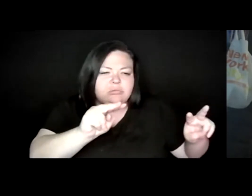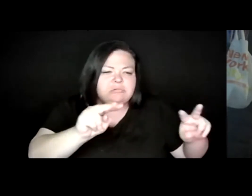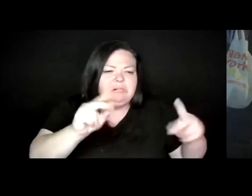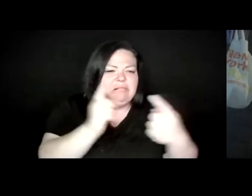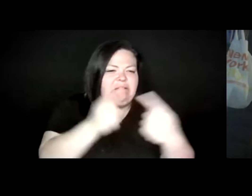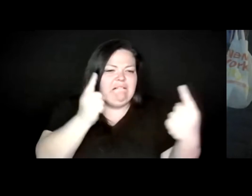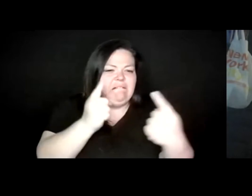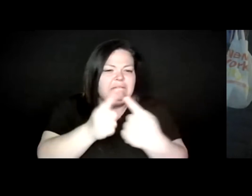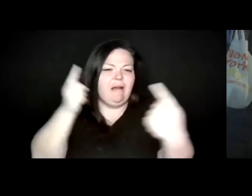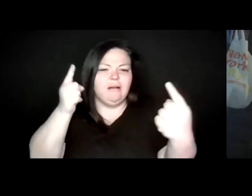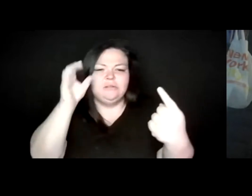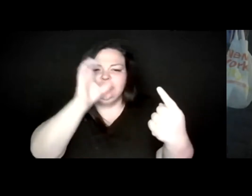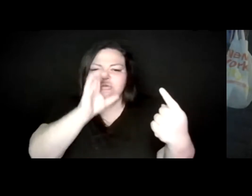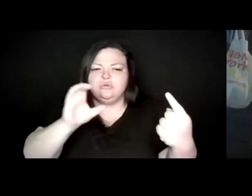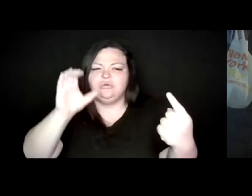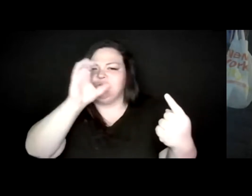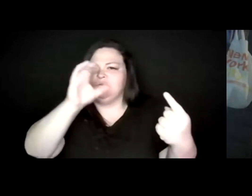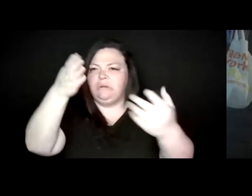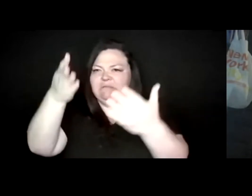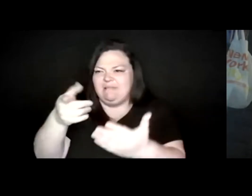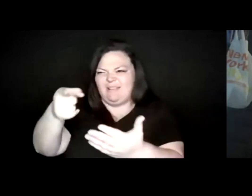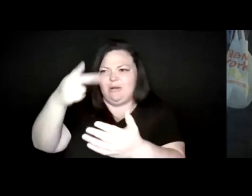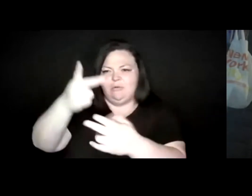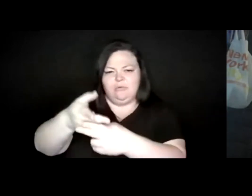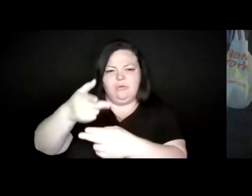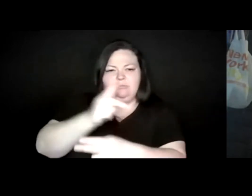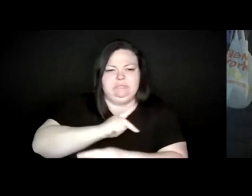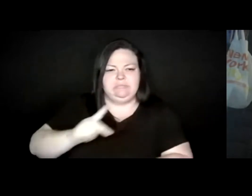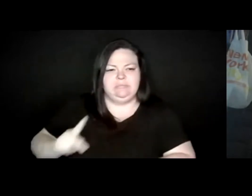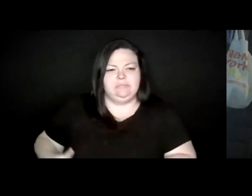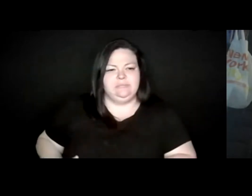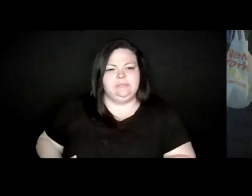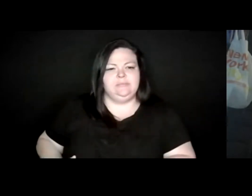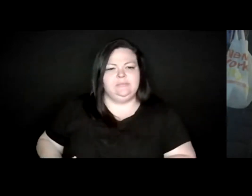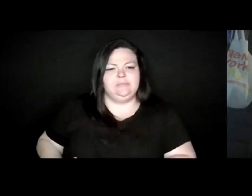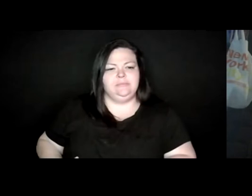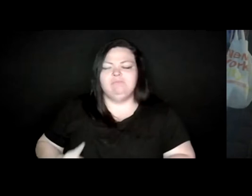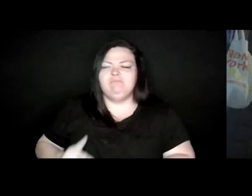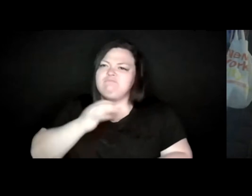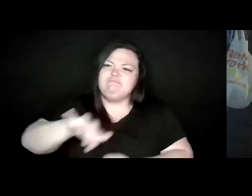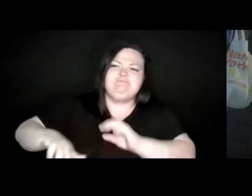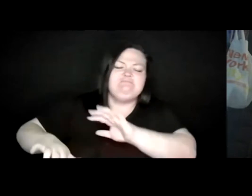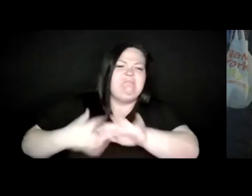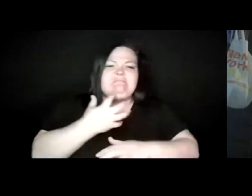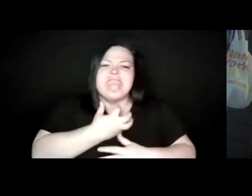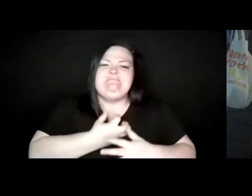violations in search of the one called king./ Wading through agony and weeks of/